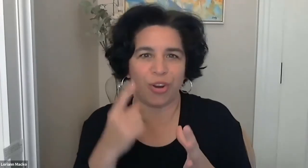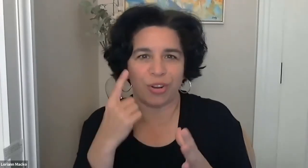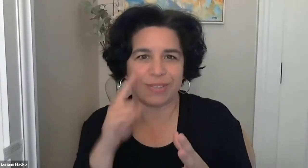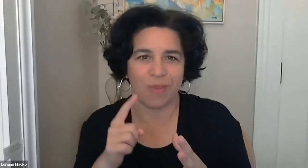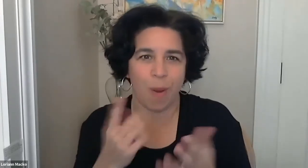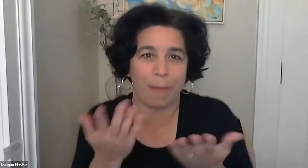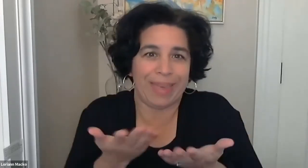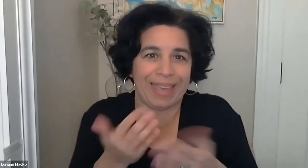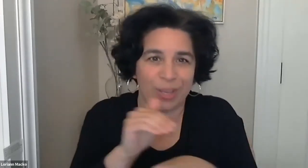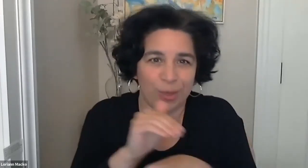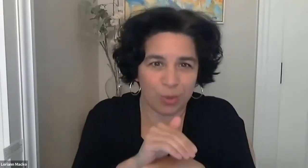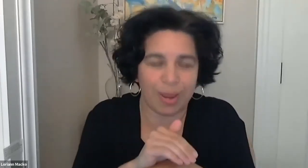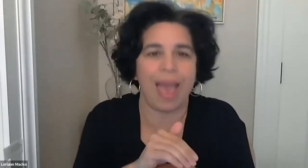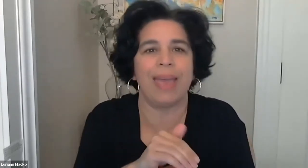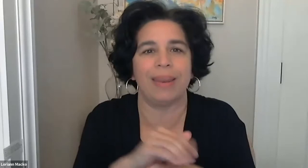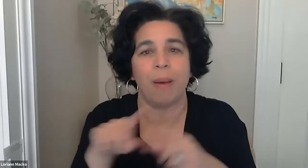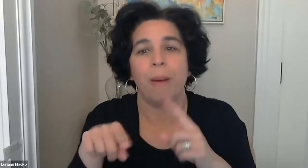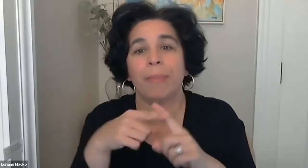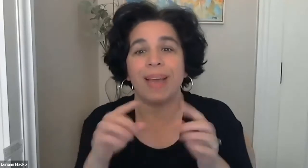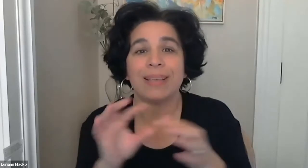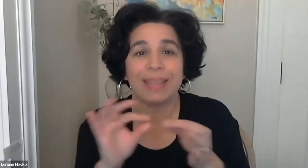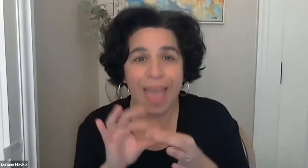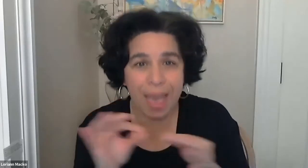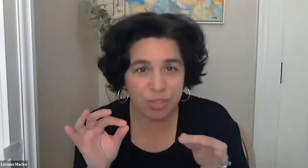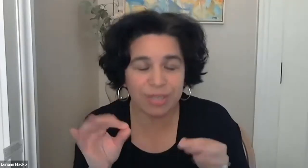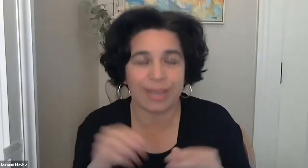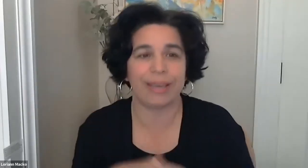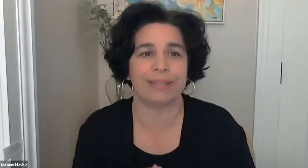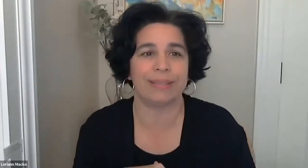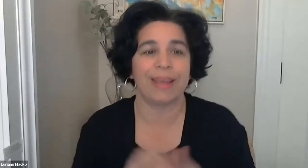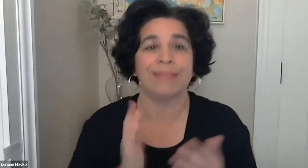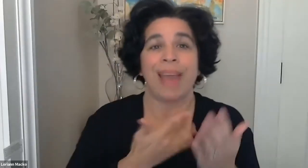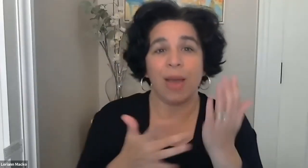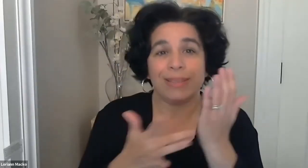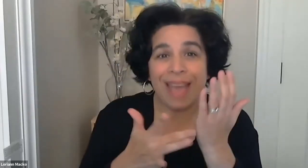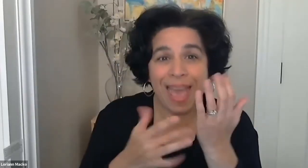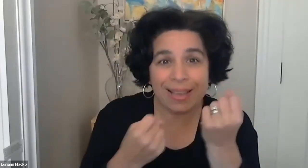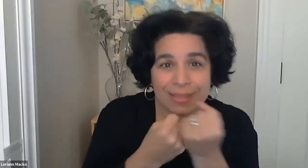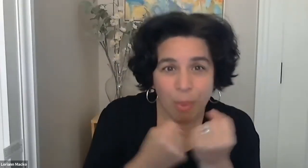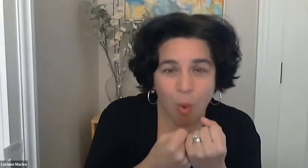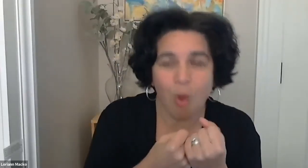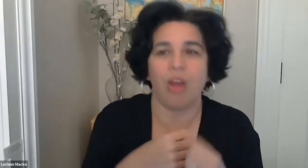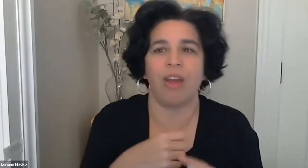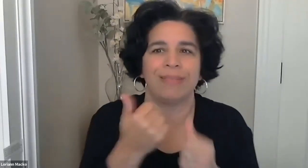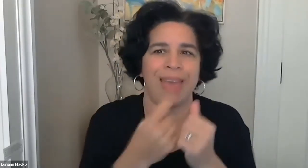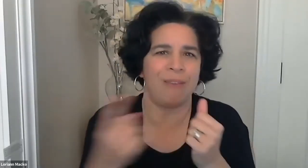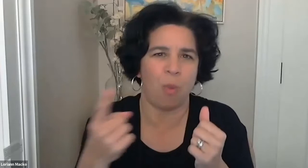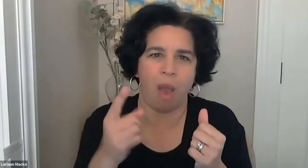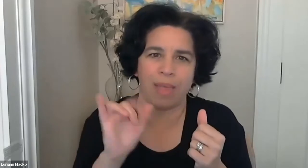I want to first thank the interpreters for being here tonight and as well as the captionist.